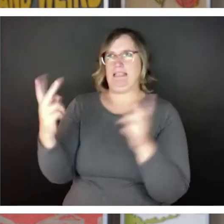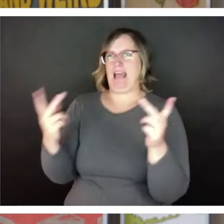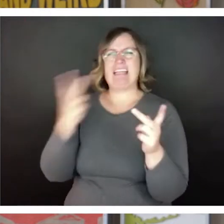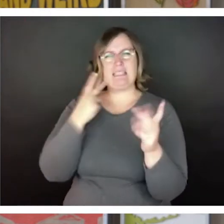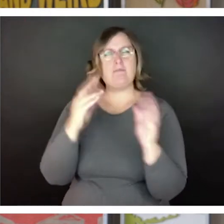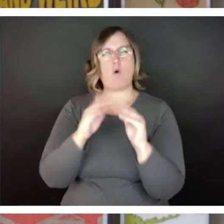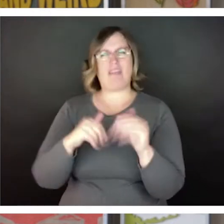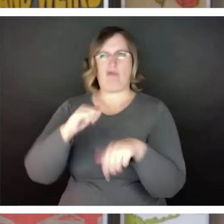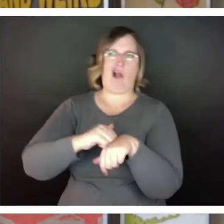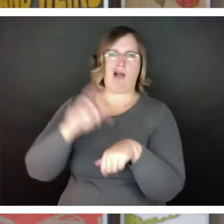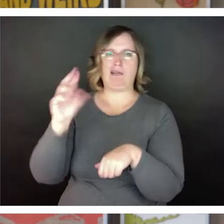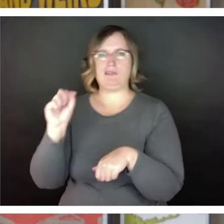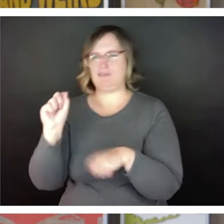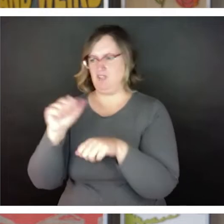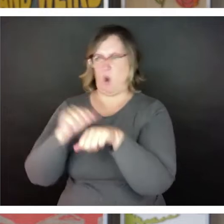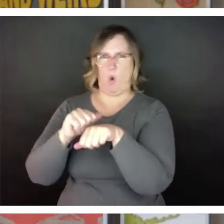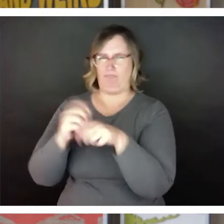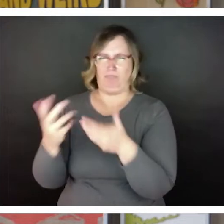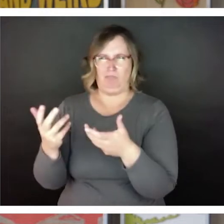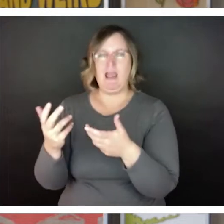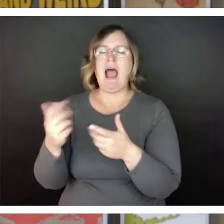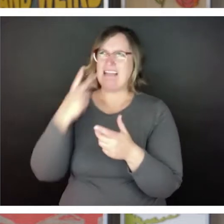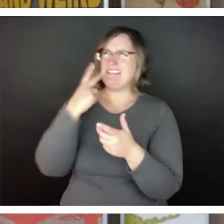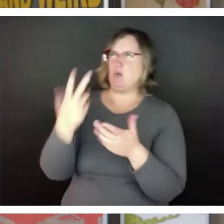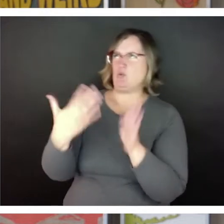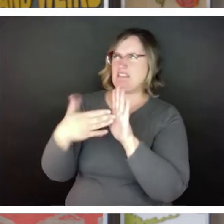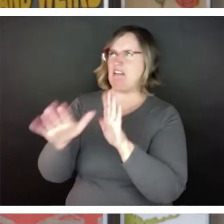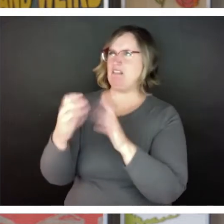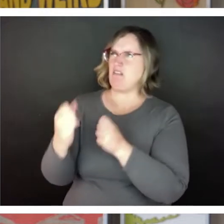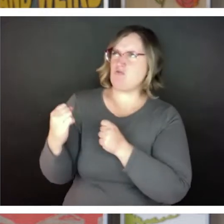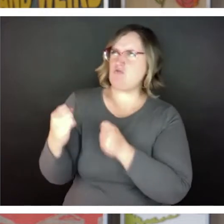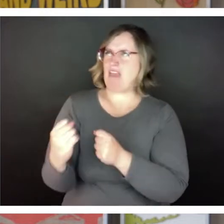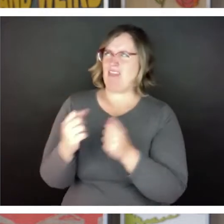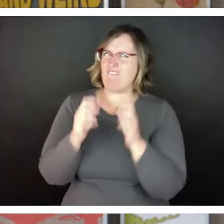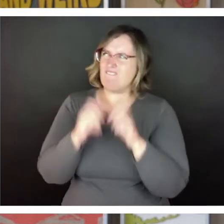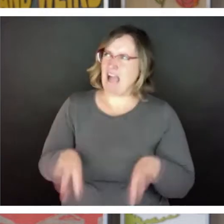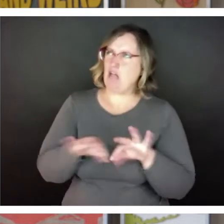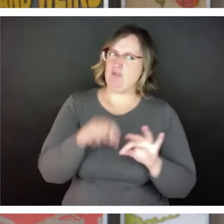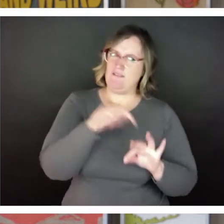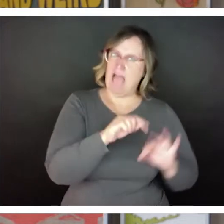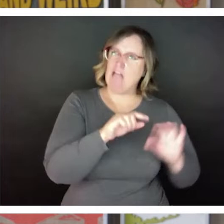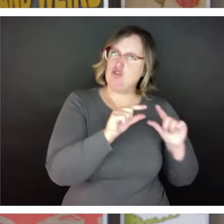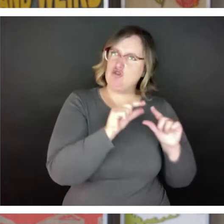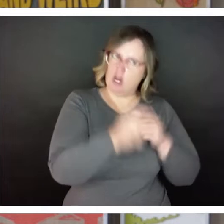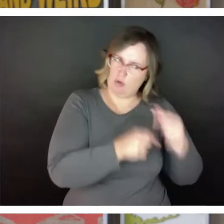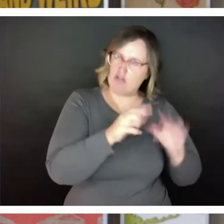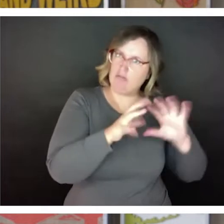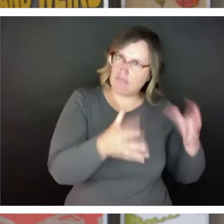I see the resilience, the strength that generation and values of that generation reflected in the urban landscape.